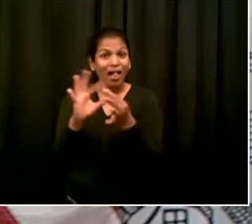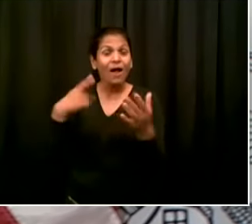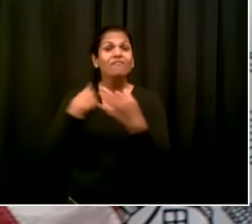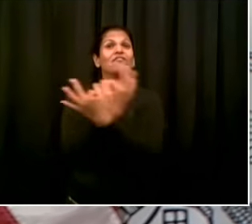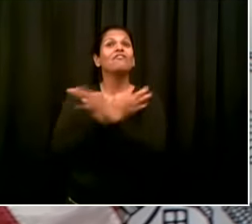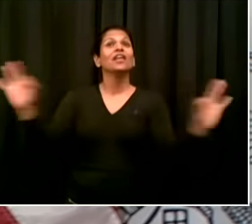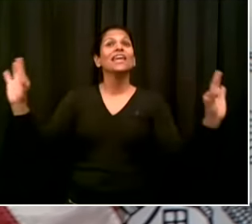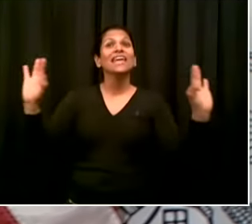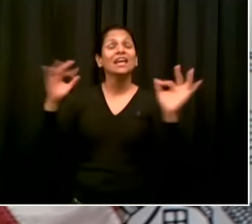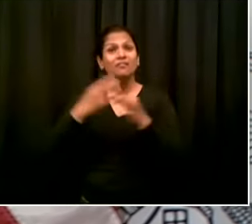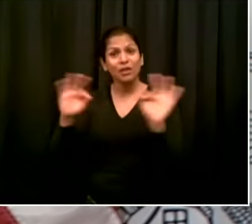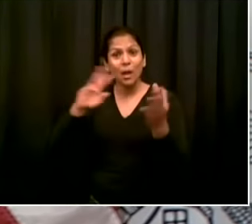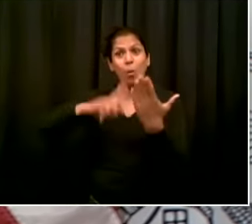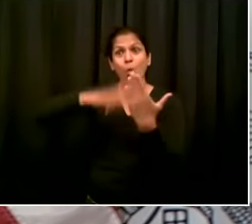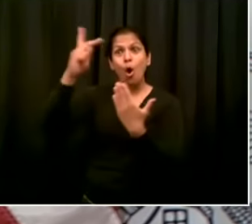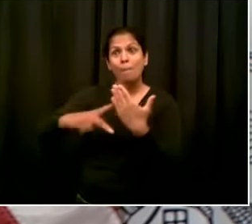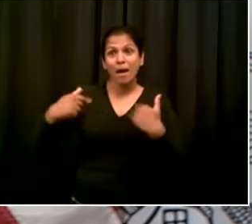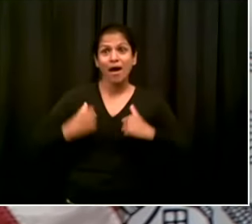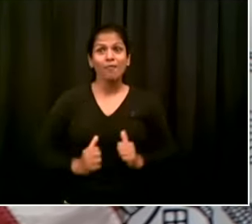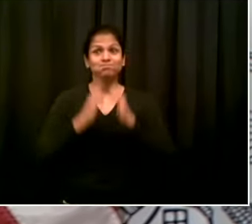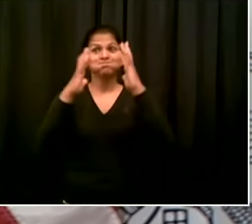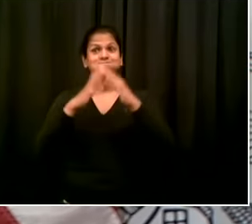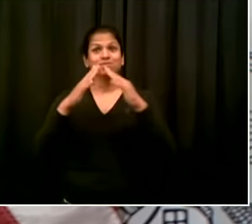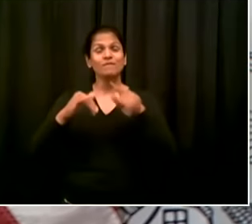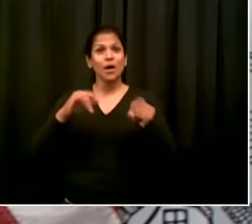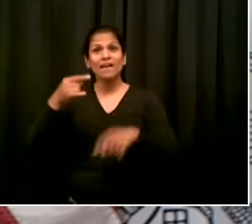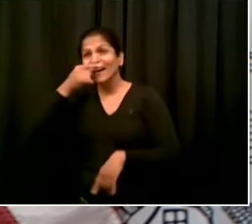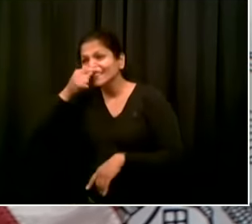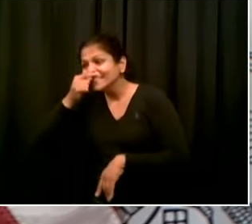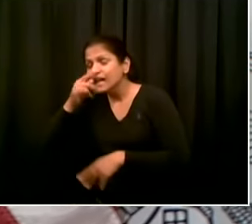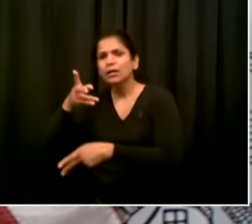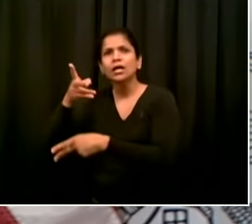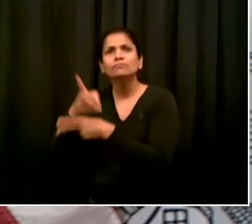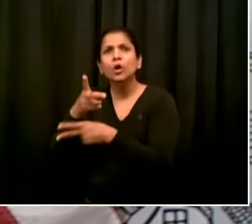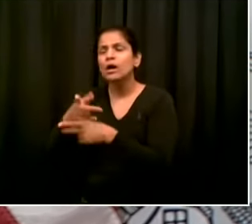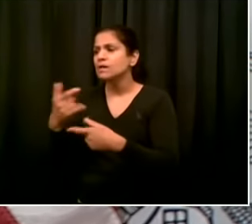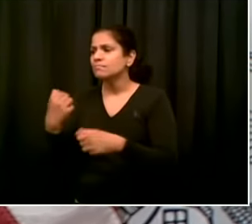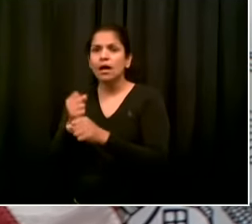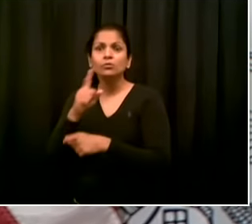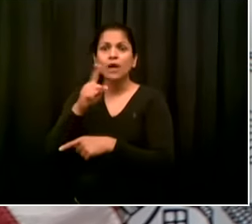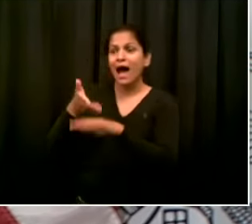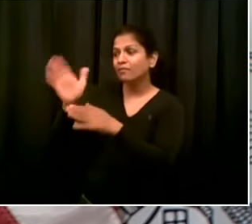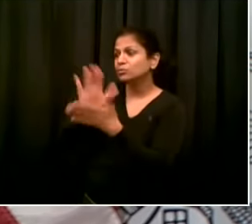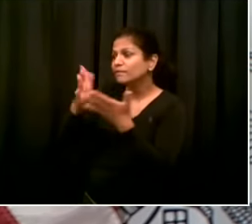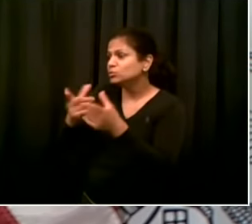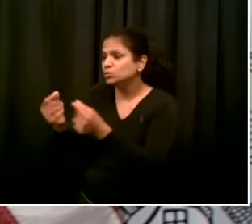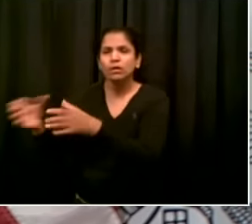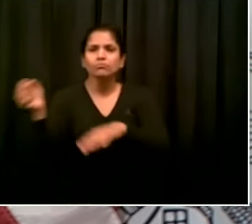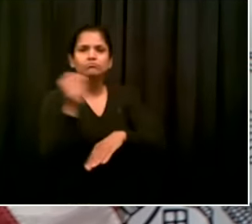MTHOELOR ST CUSTODY THREE TIMES. THE ONLY STABLE ENVIRONMENT THAT THEY HAVE IS THE PEOPLE THAT LOVE AND CARE FOR THEAM T THIS